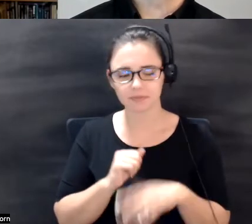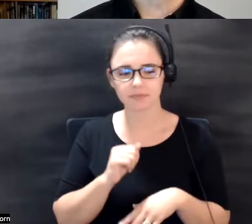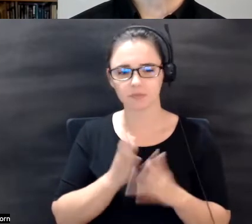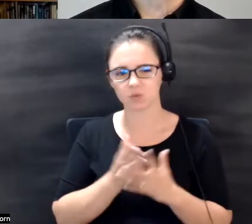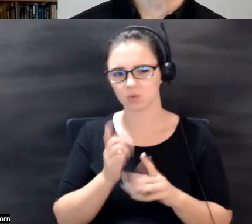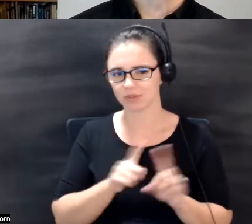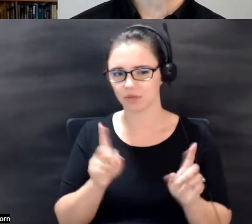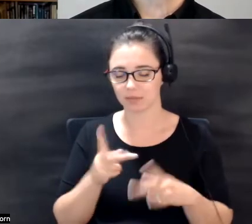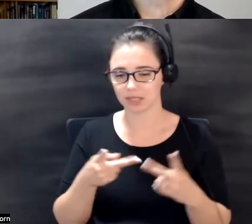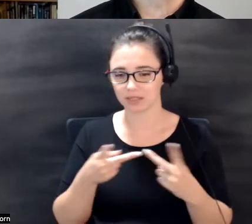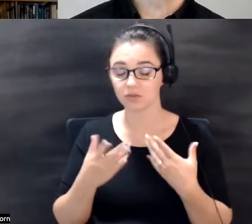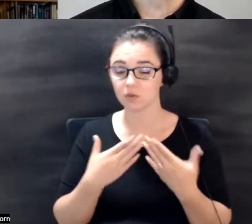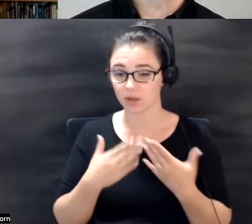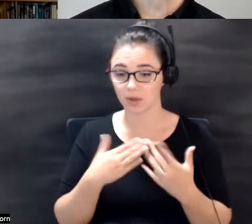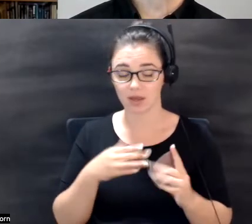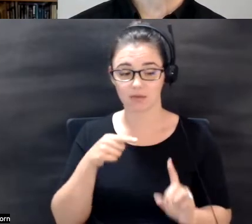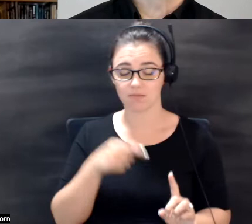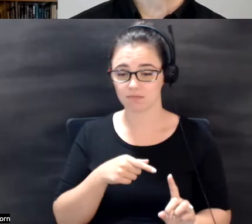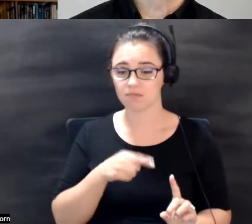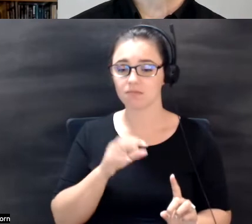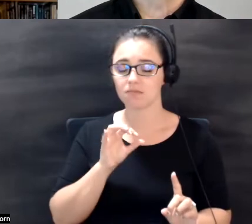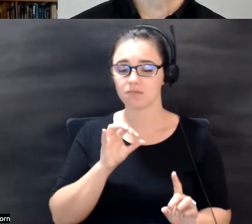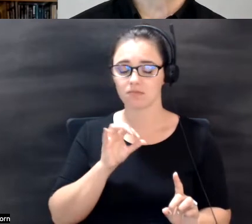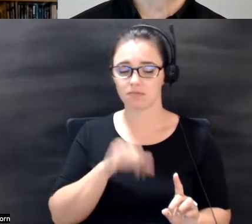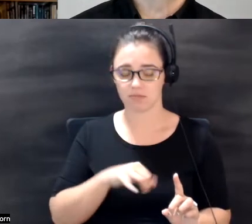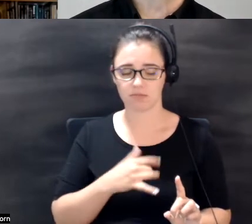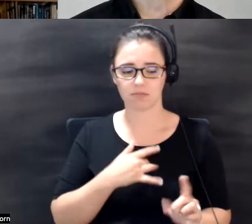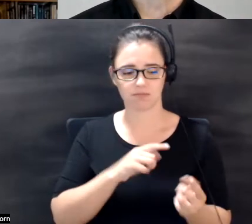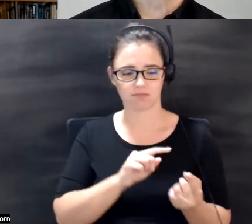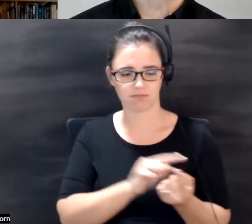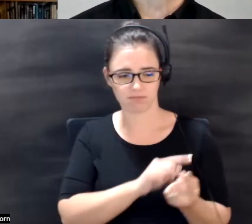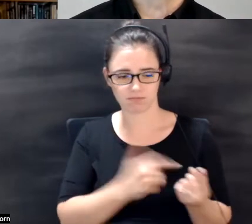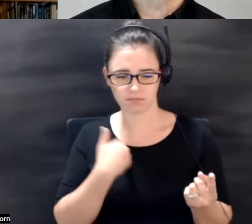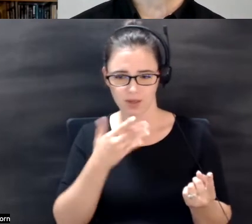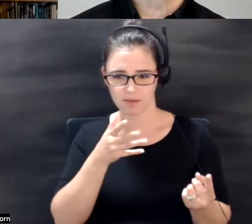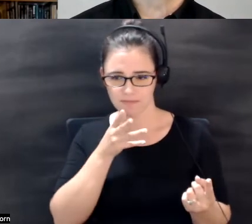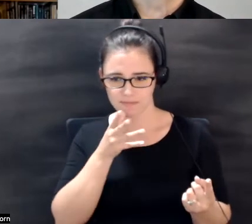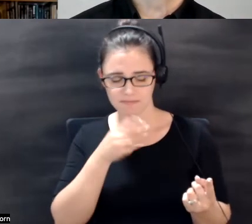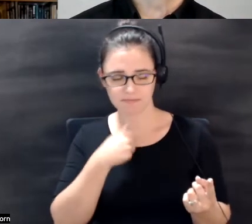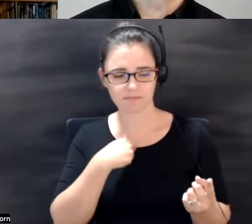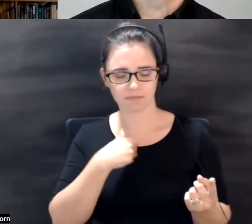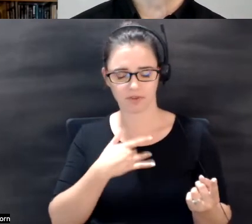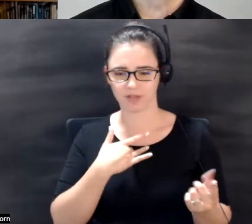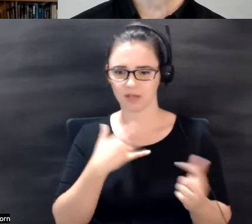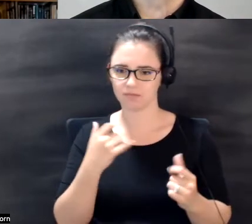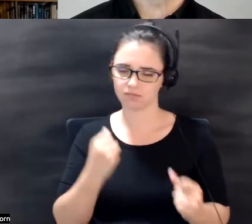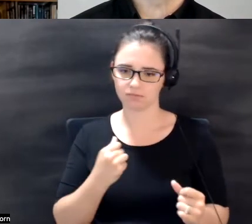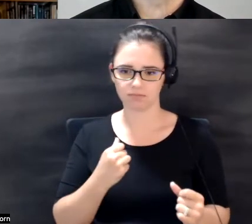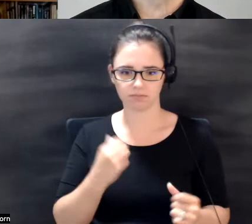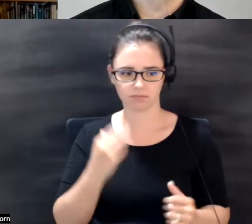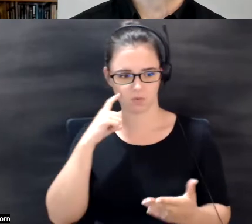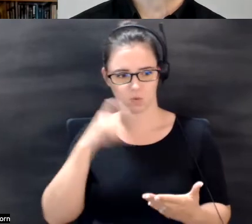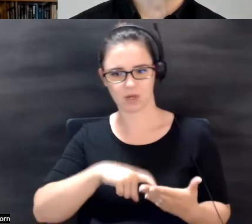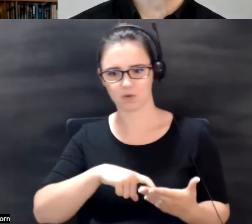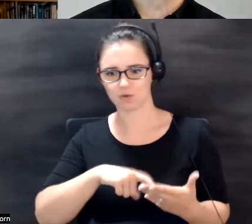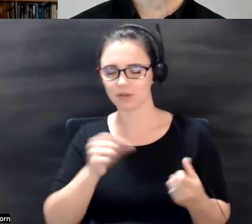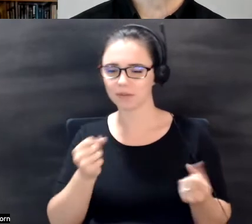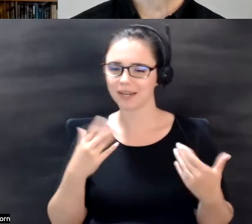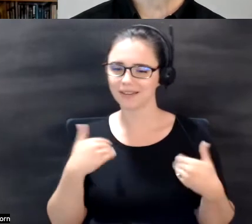And I think I, I felt strongly aware that there are many young parents out